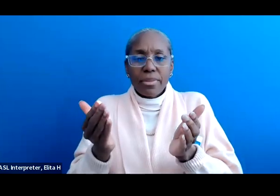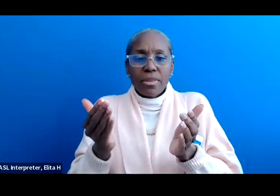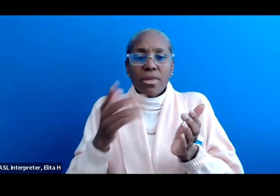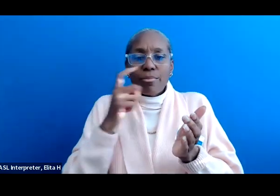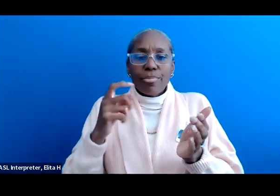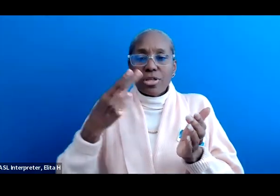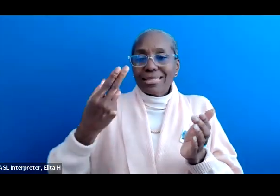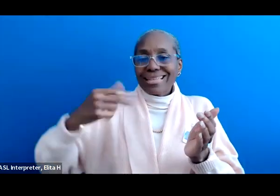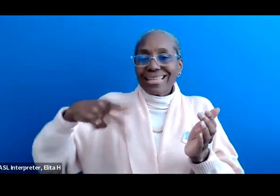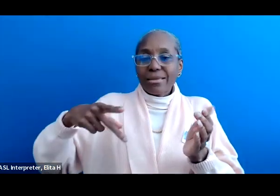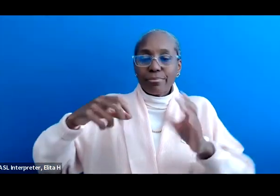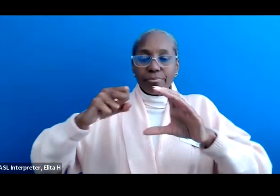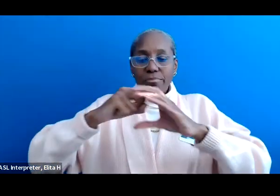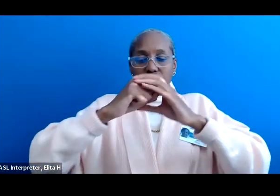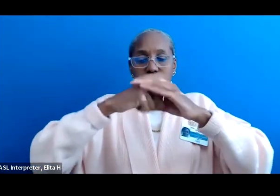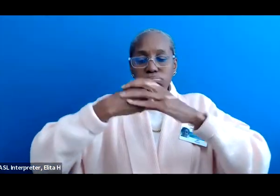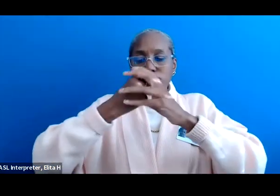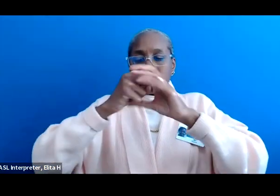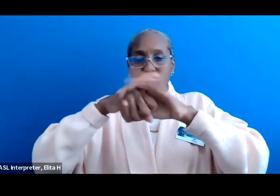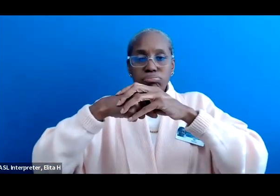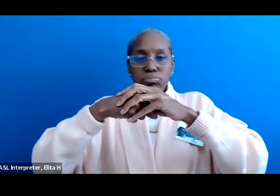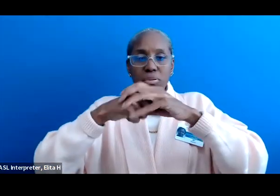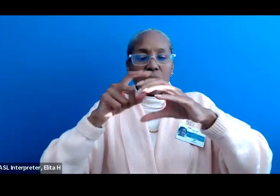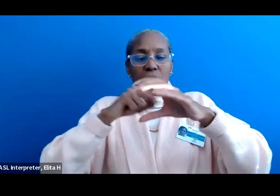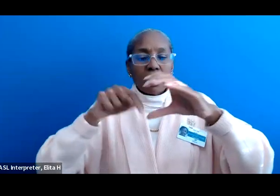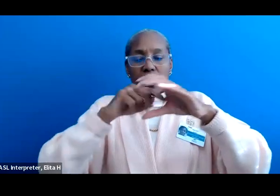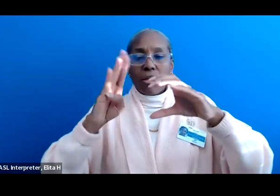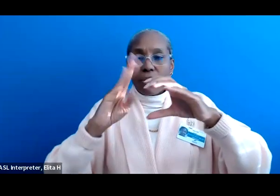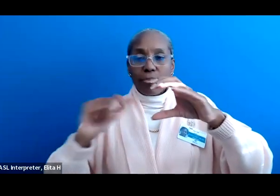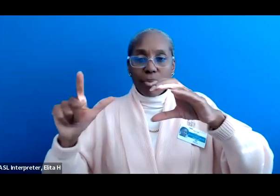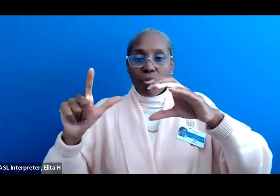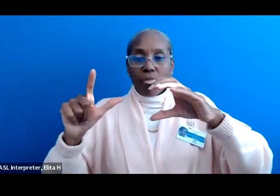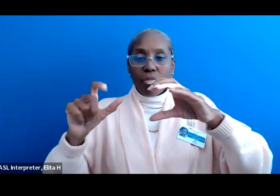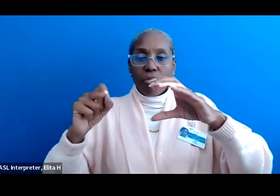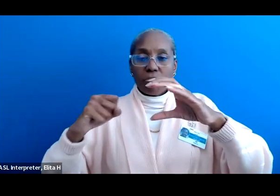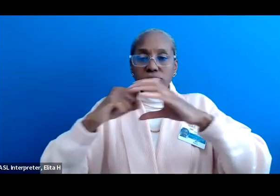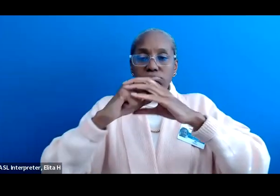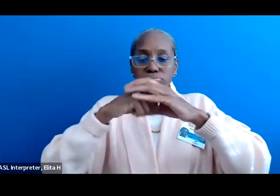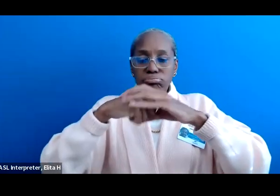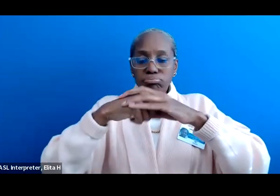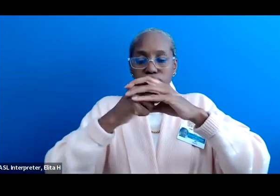hip socket is sitting inside, that ball socket is sitting inside the joint in your pelvis.